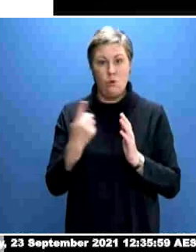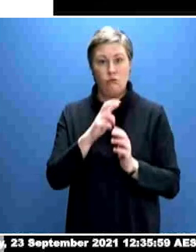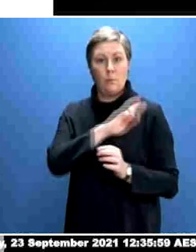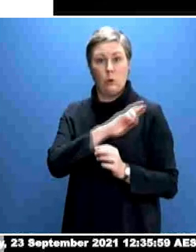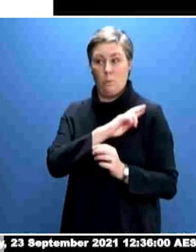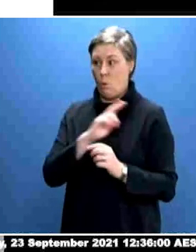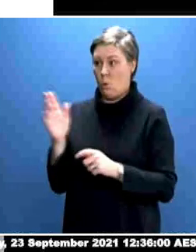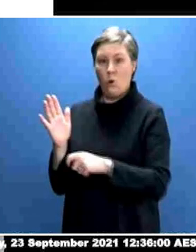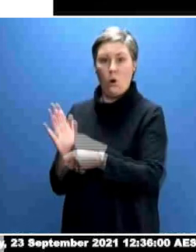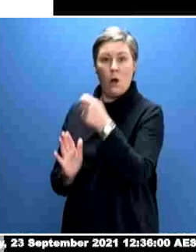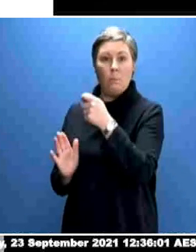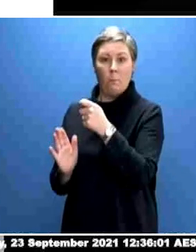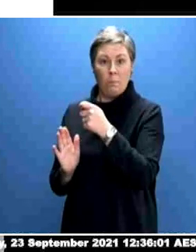should be providing the solutions.